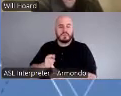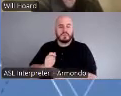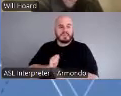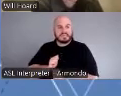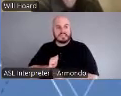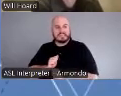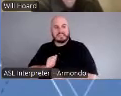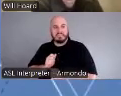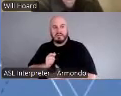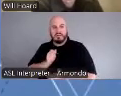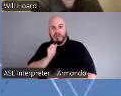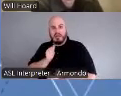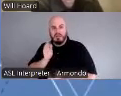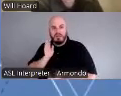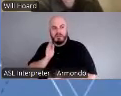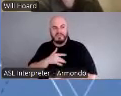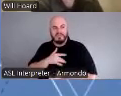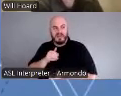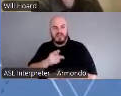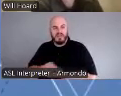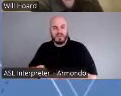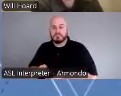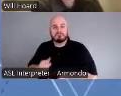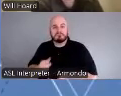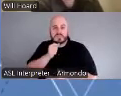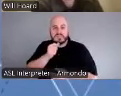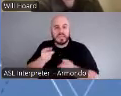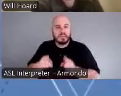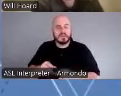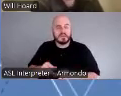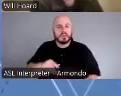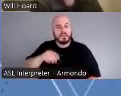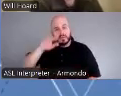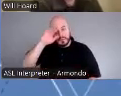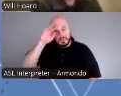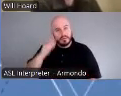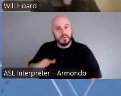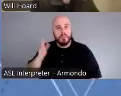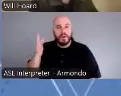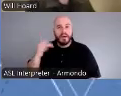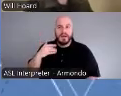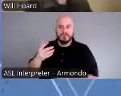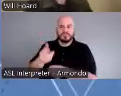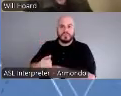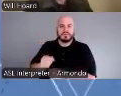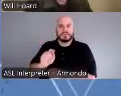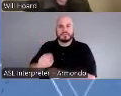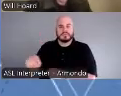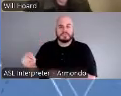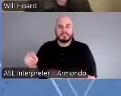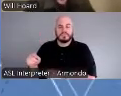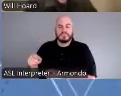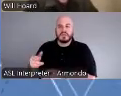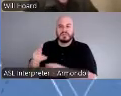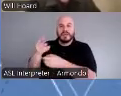You're going to feel like a failure. And it didn't happen. Because I trusted them, I felt like they all trusted themselves.